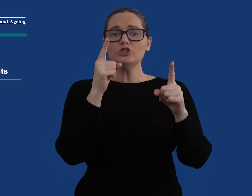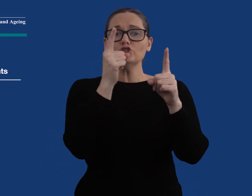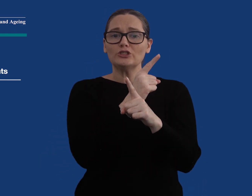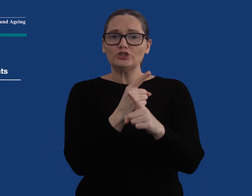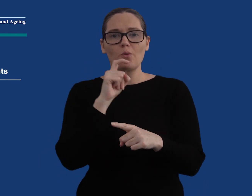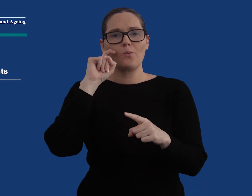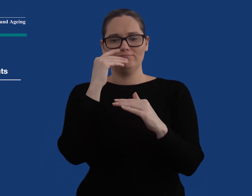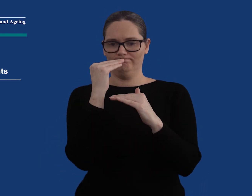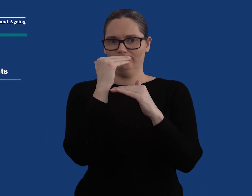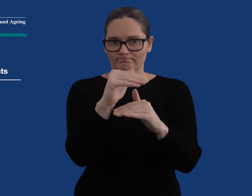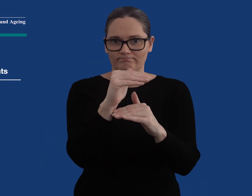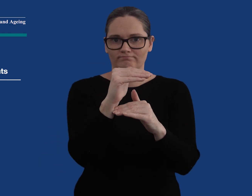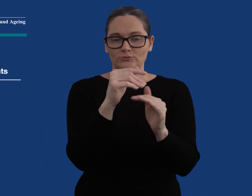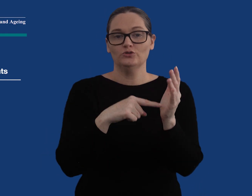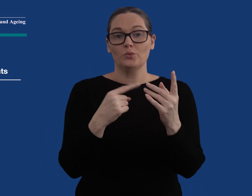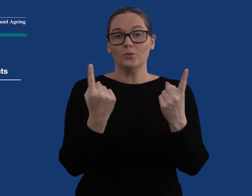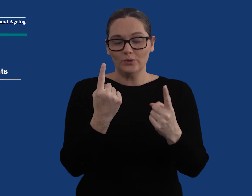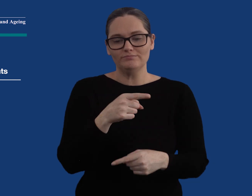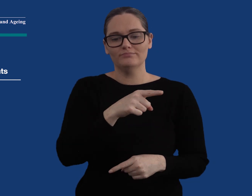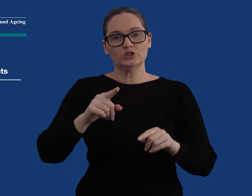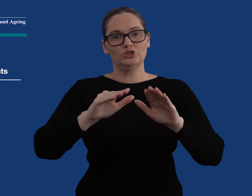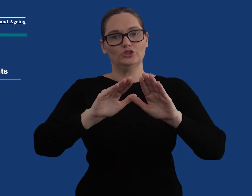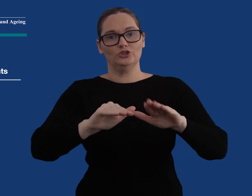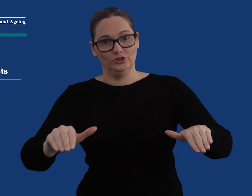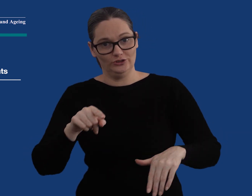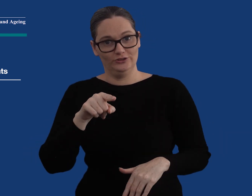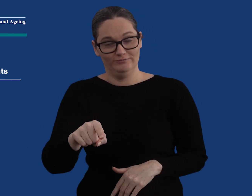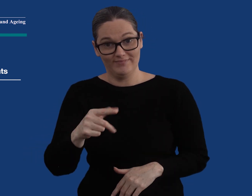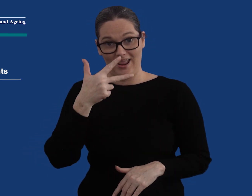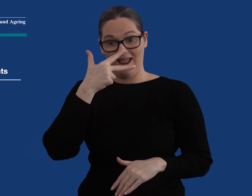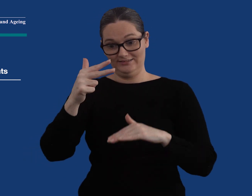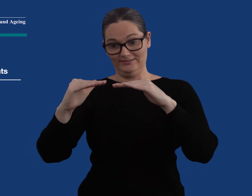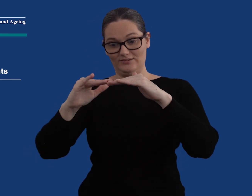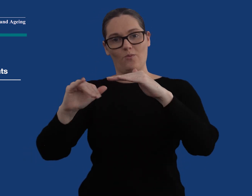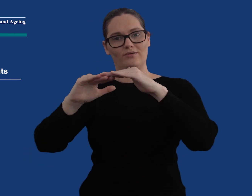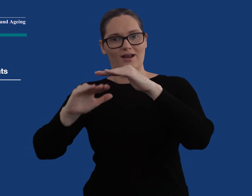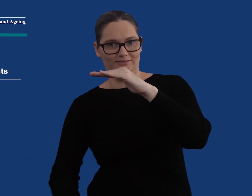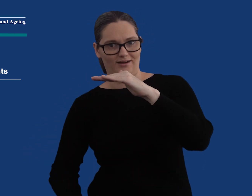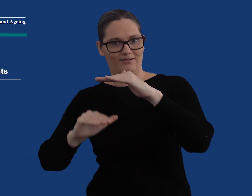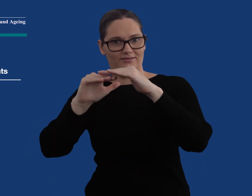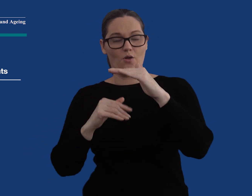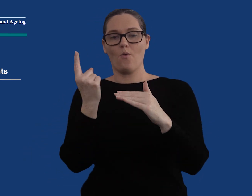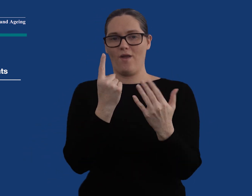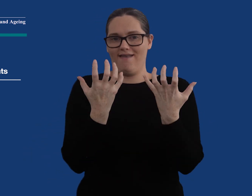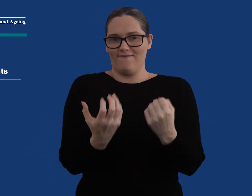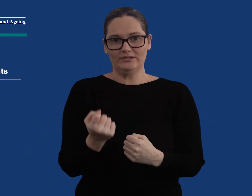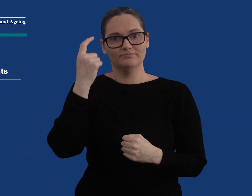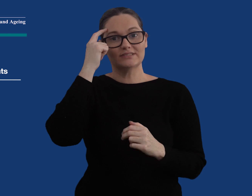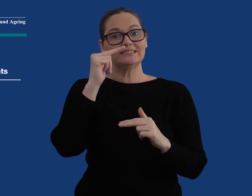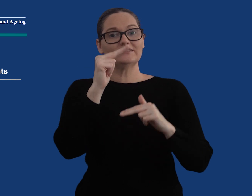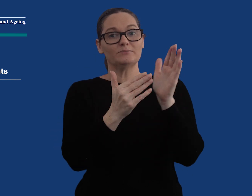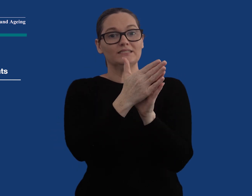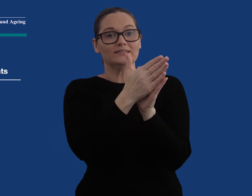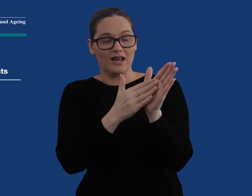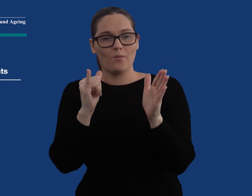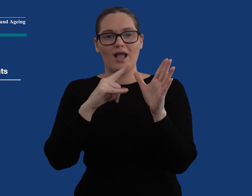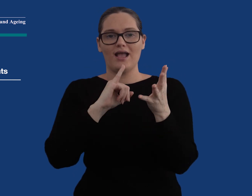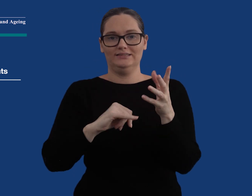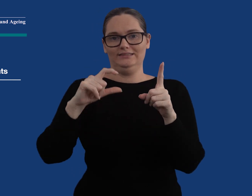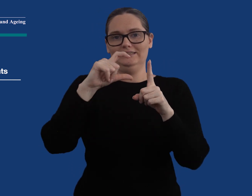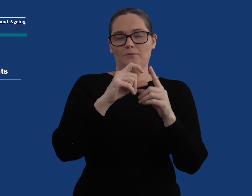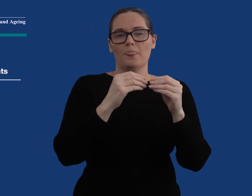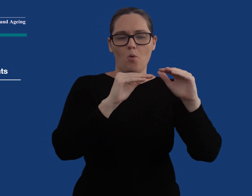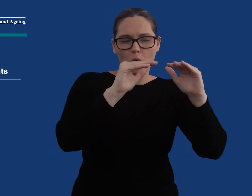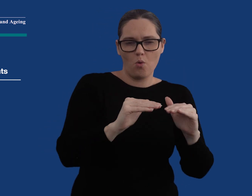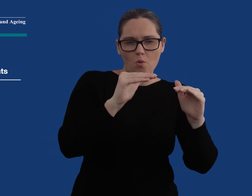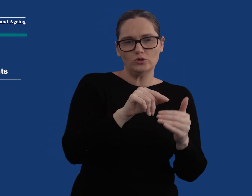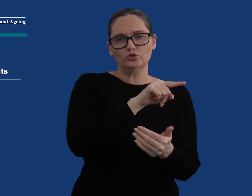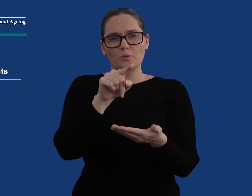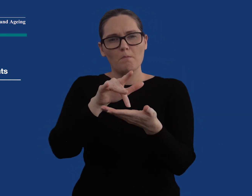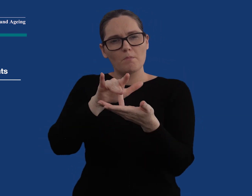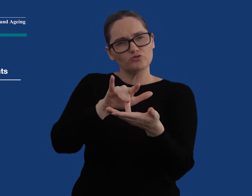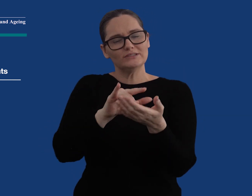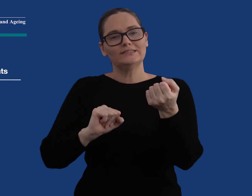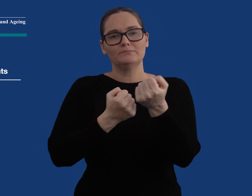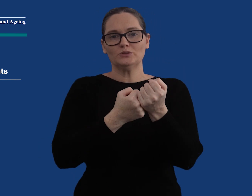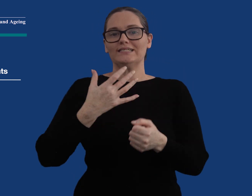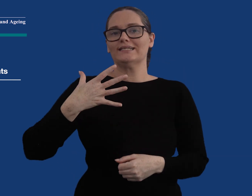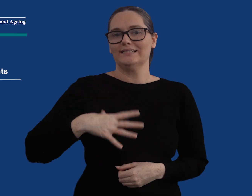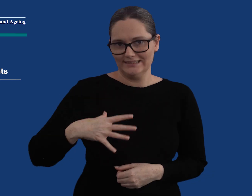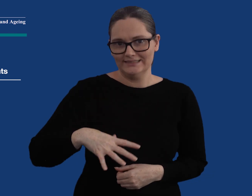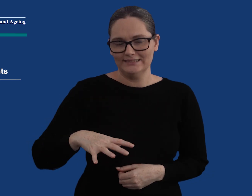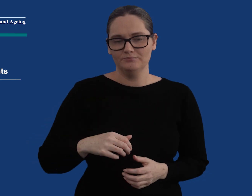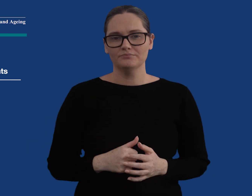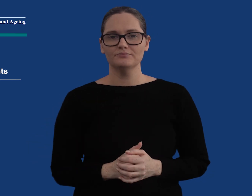Changes will be limited to children aged 8 and under with developmental delay and/or autism with low to moderate support needs.